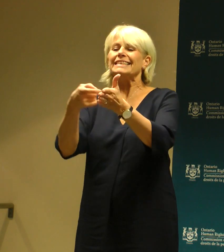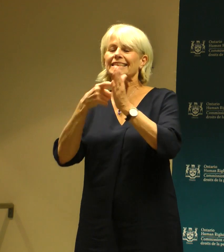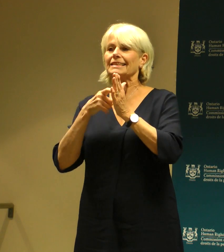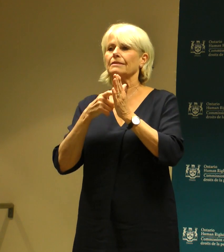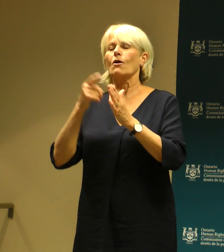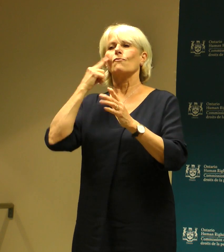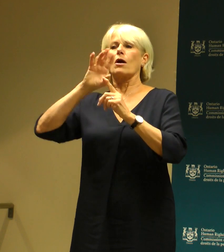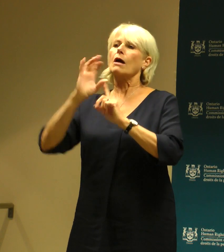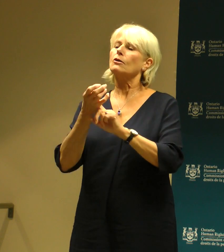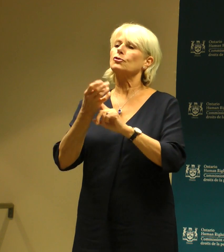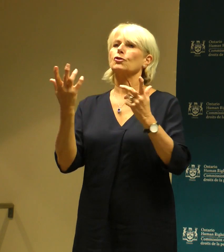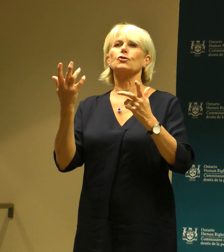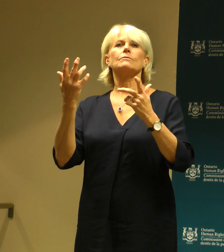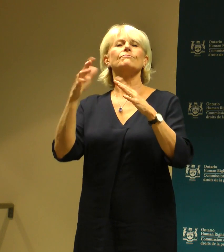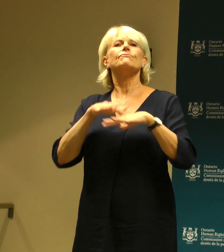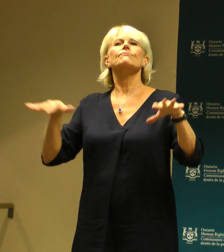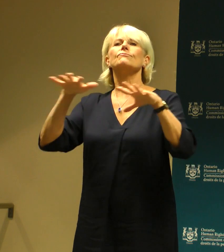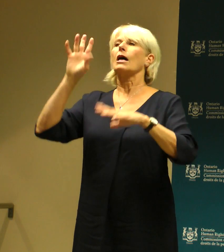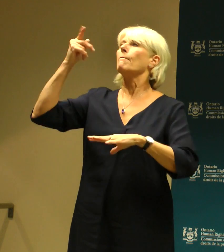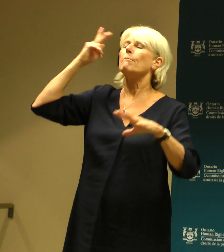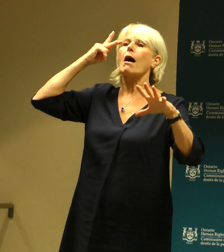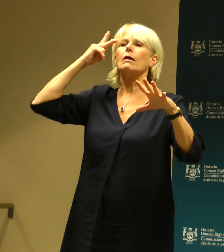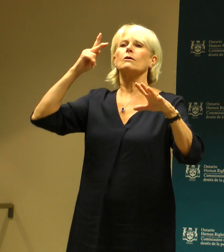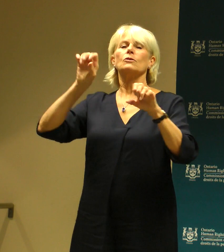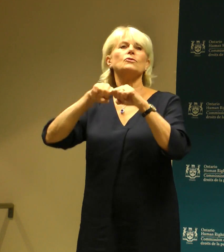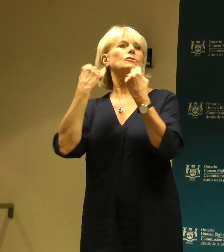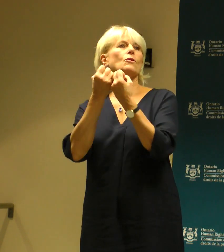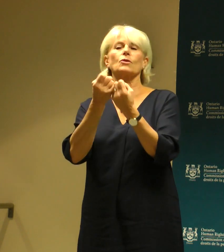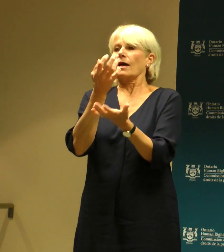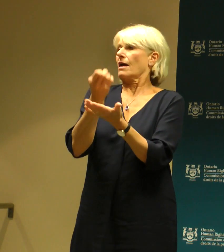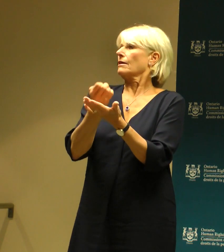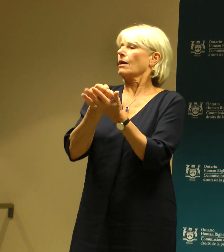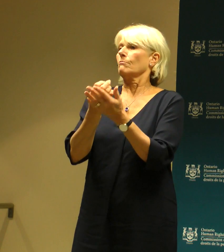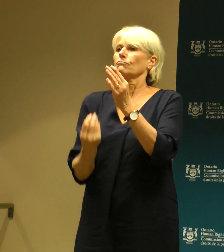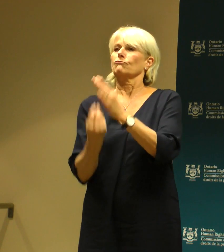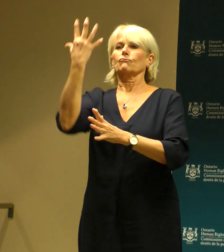cultural, political, social and economic growth of a society.